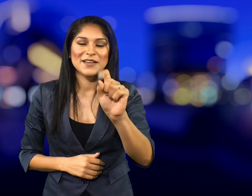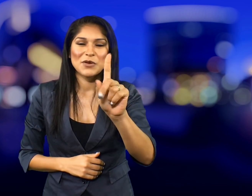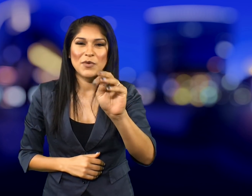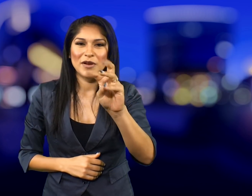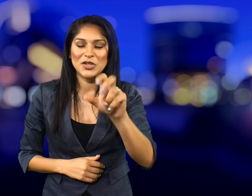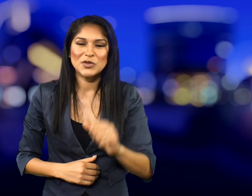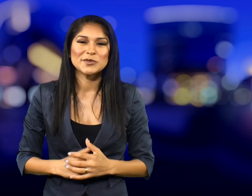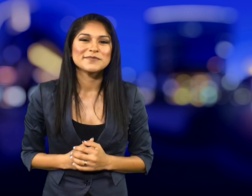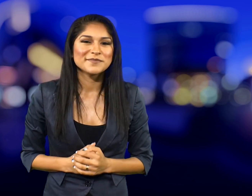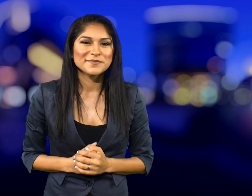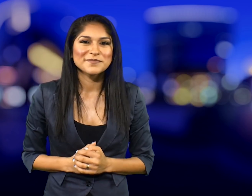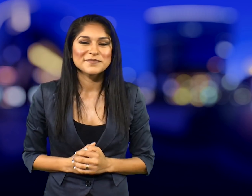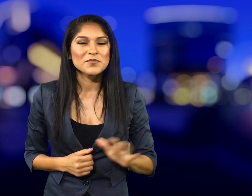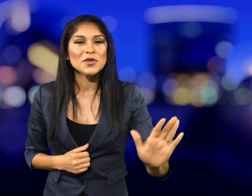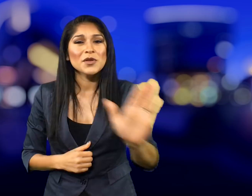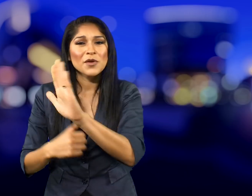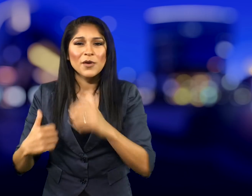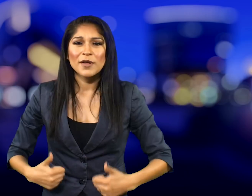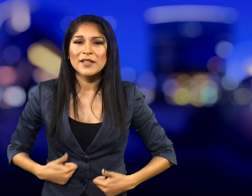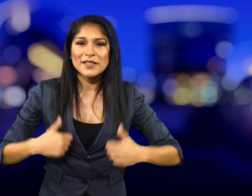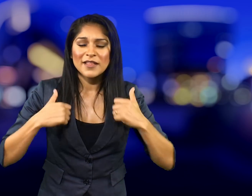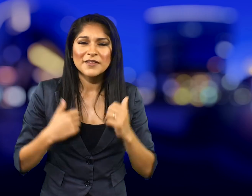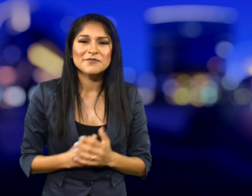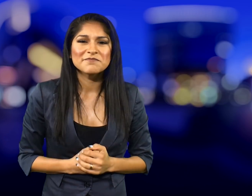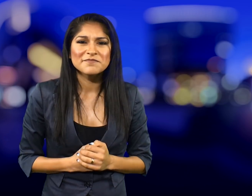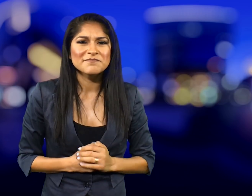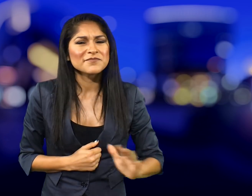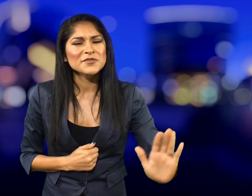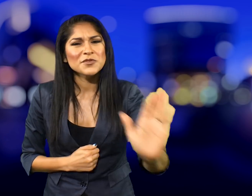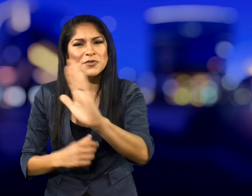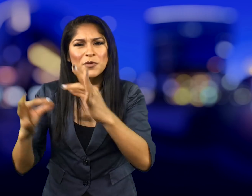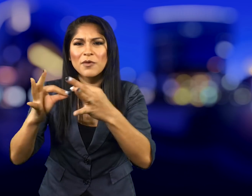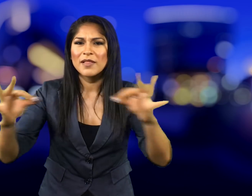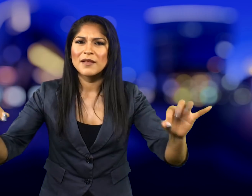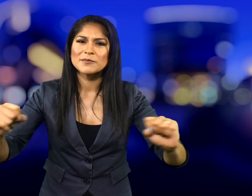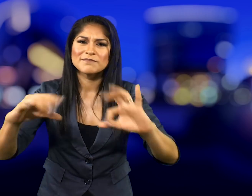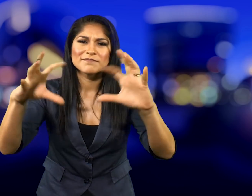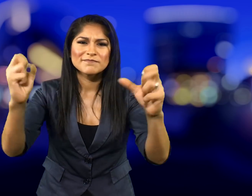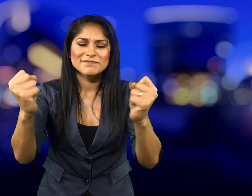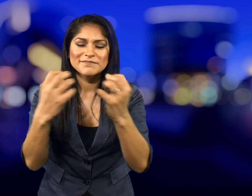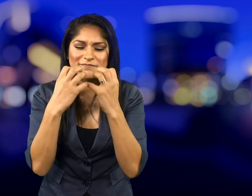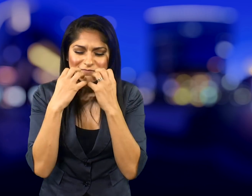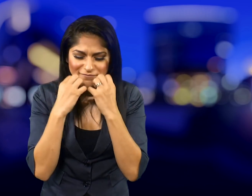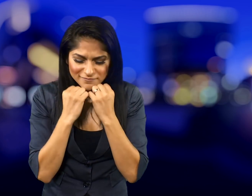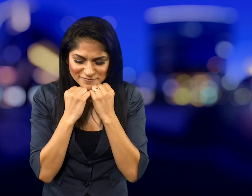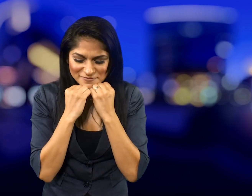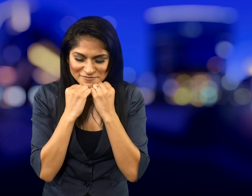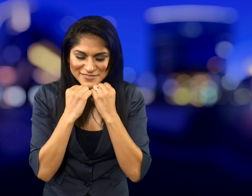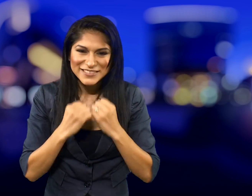Sign1News. Your life. Your language.